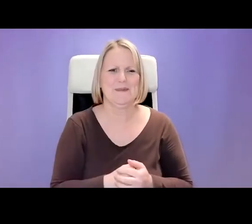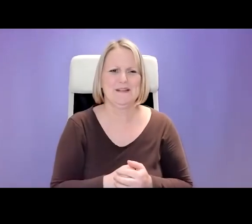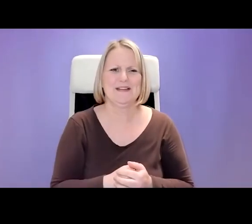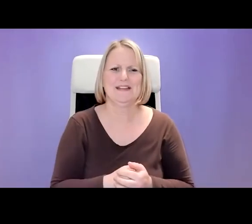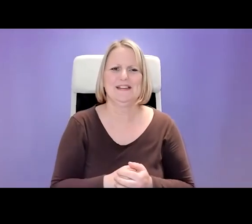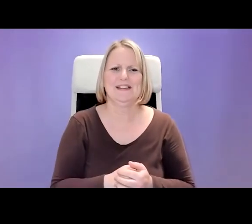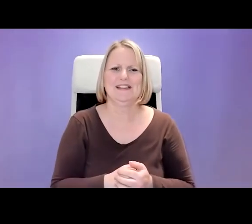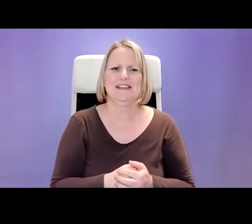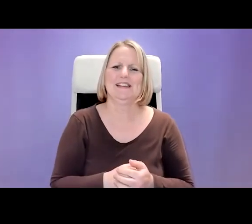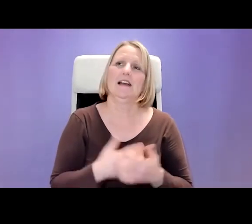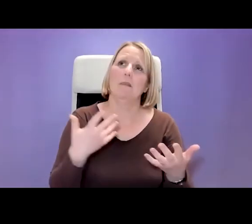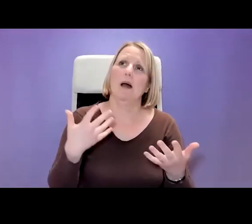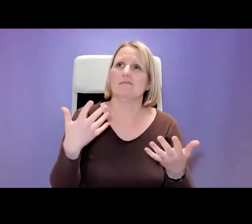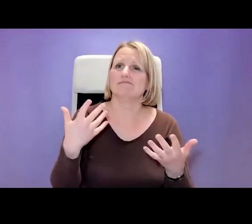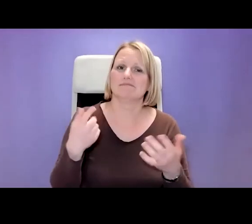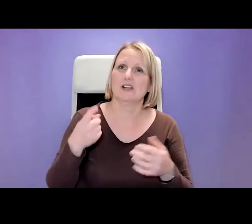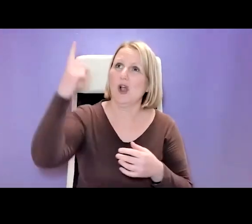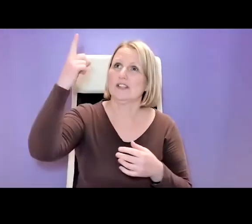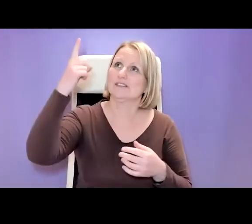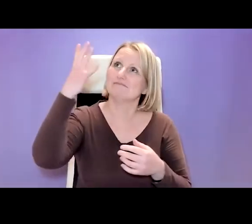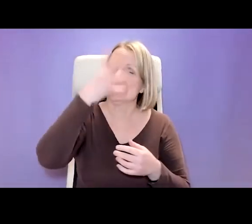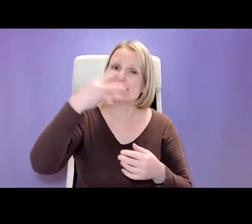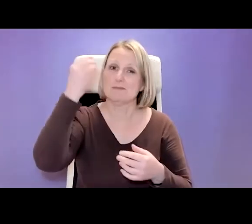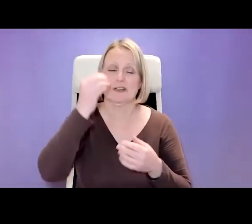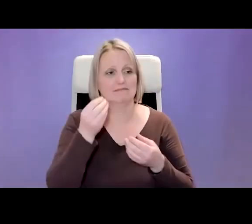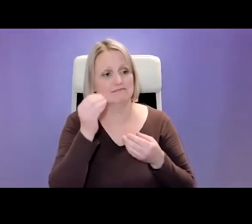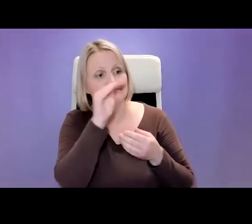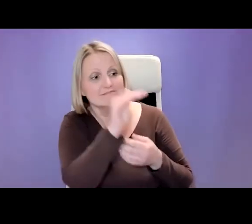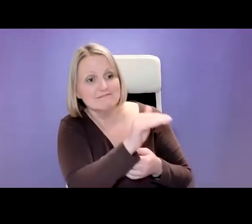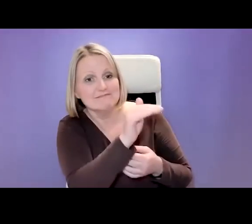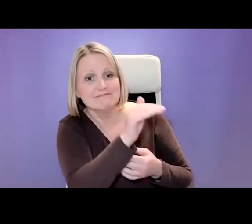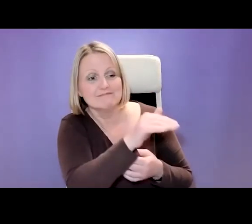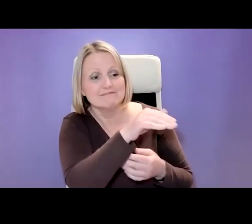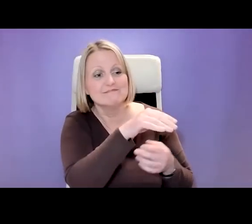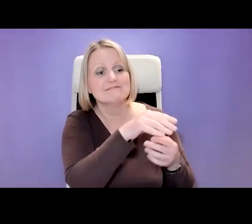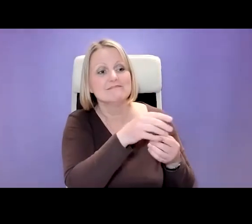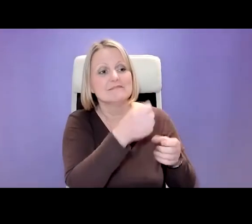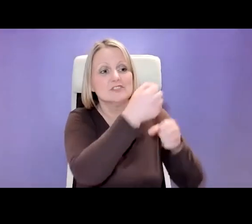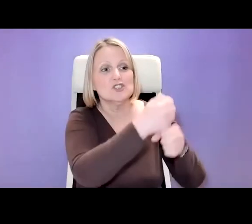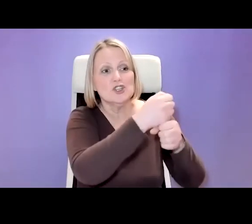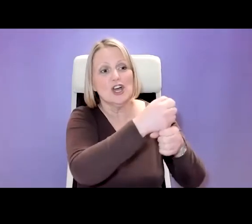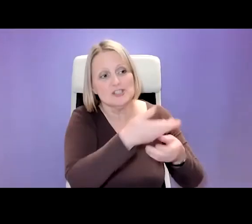but whether the gifts of the Spirit that Adam was offering to this particular congregation,